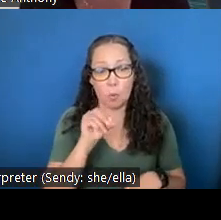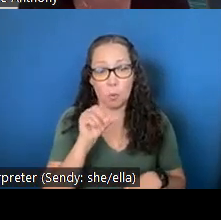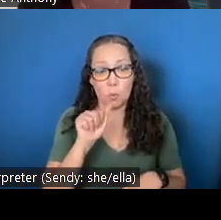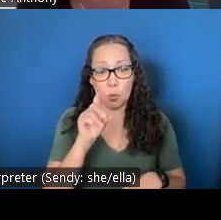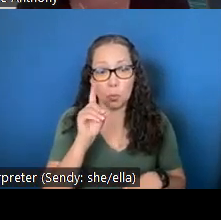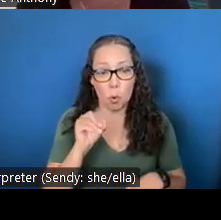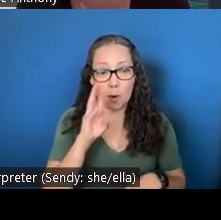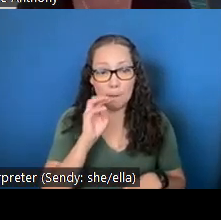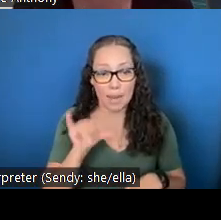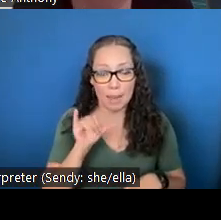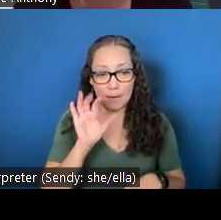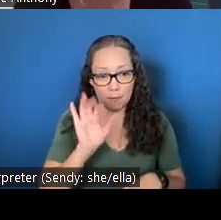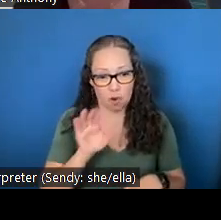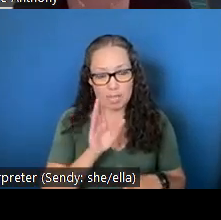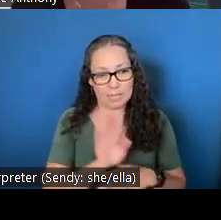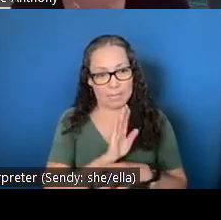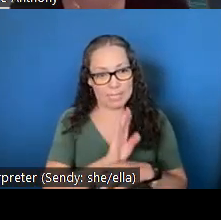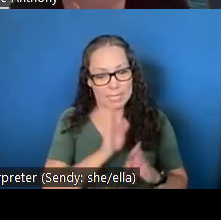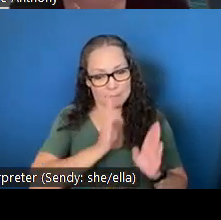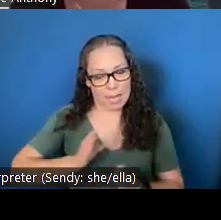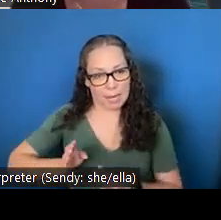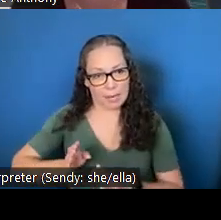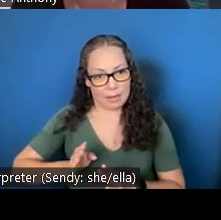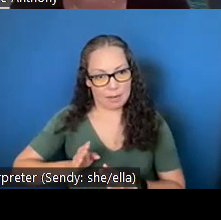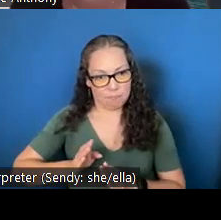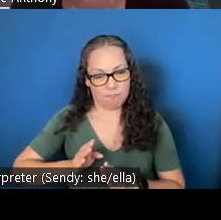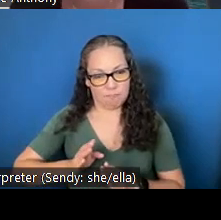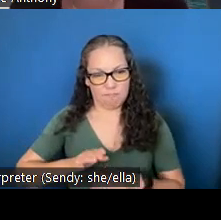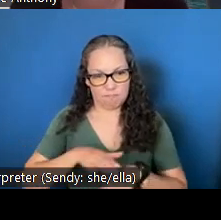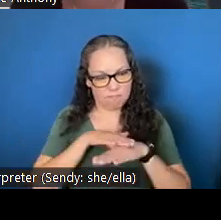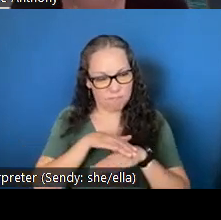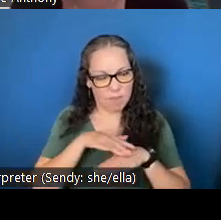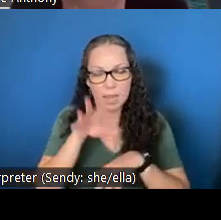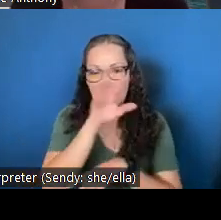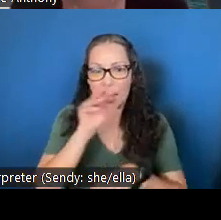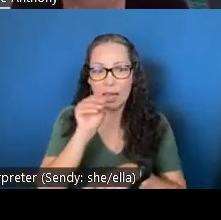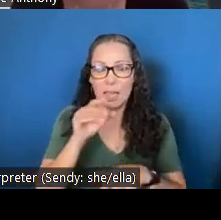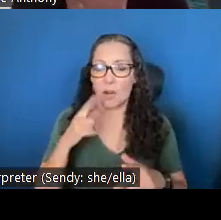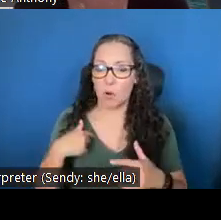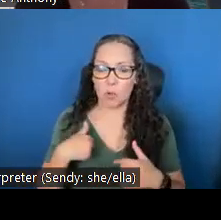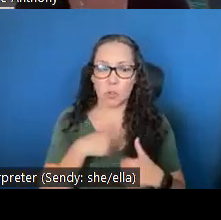business plan so you know one of the next step will need to be to develop um you know Statewide